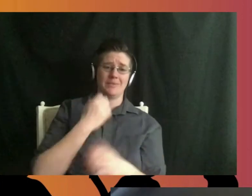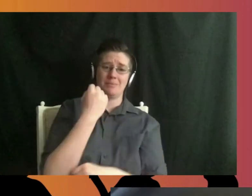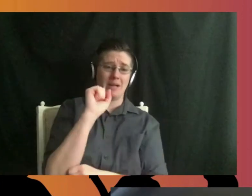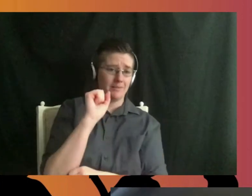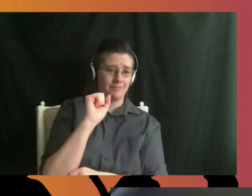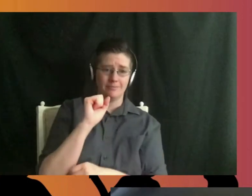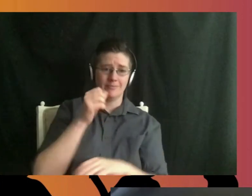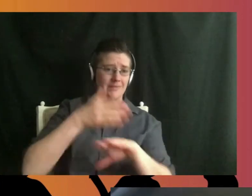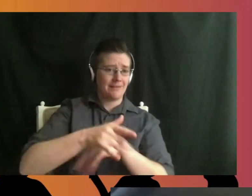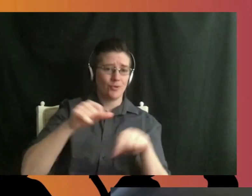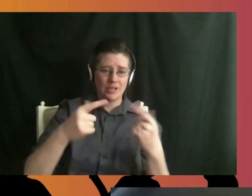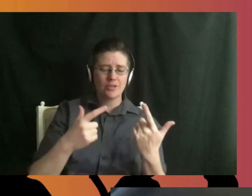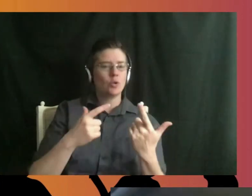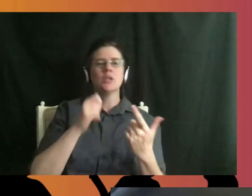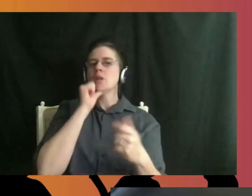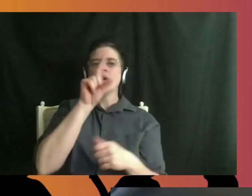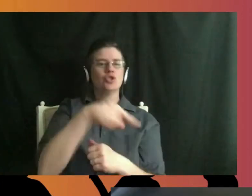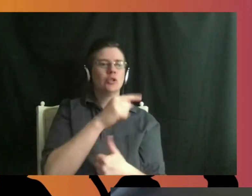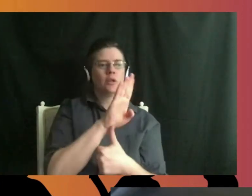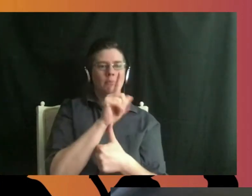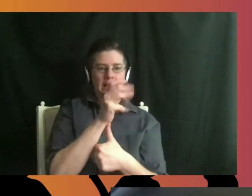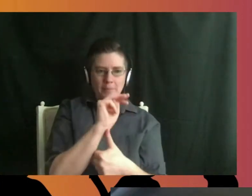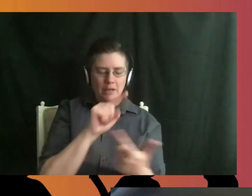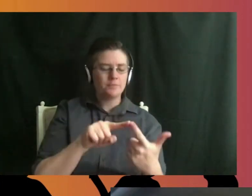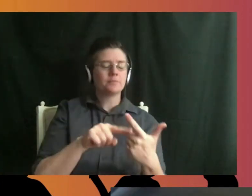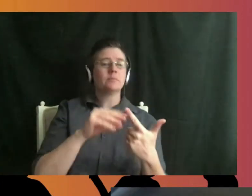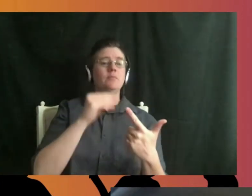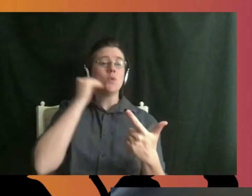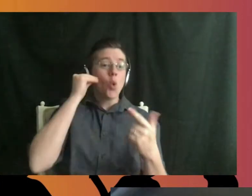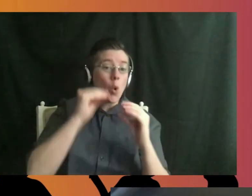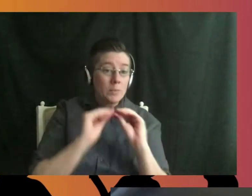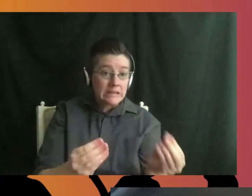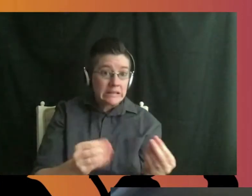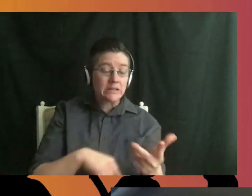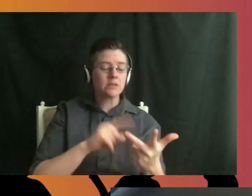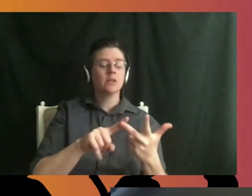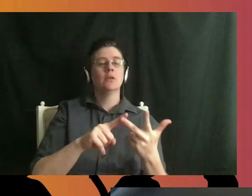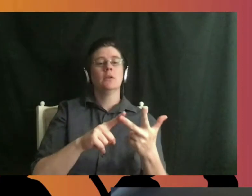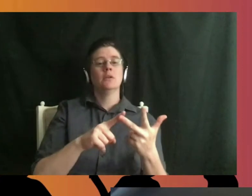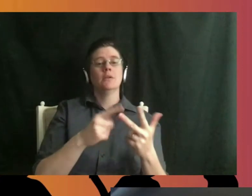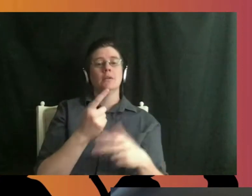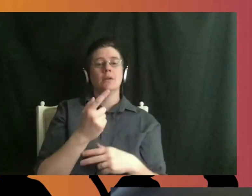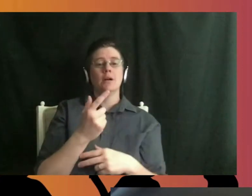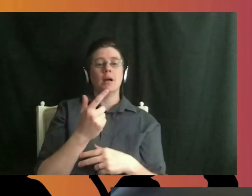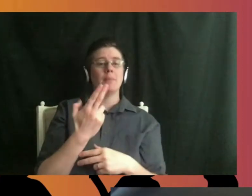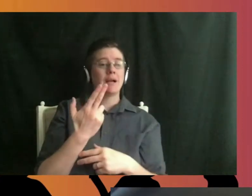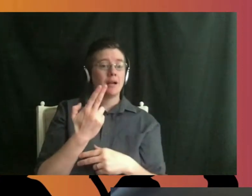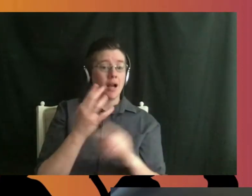to black lives matter homelessness i protested uh gun rights or gun gun violence in our communities